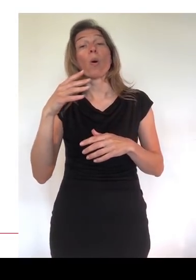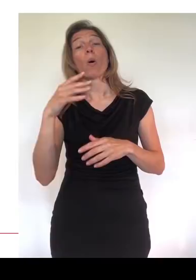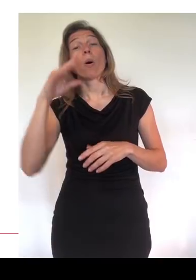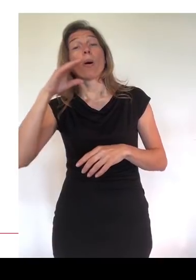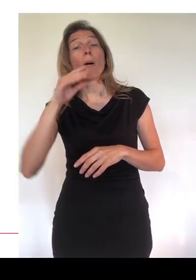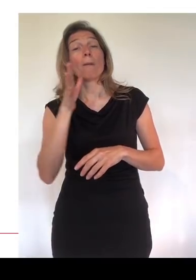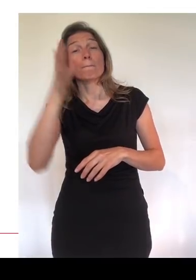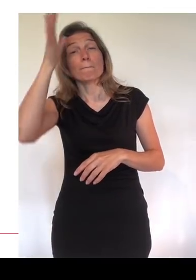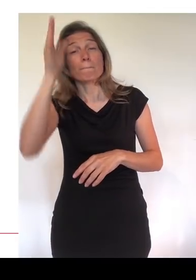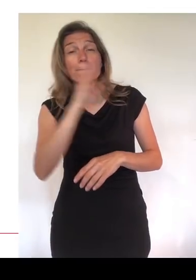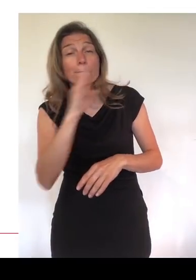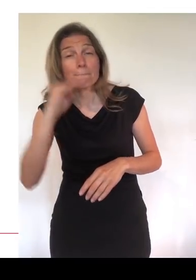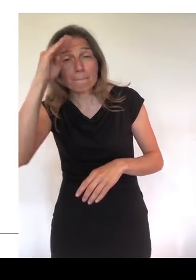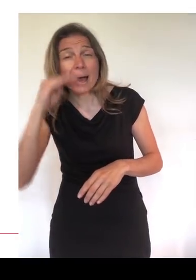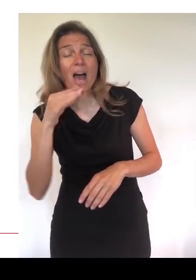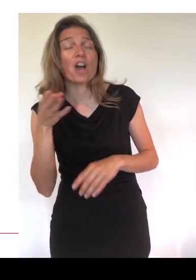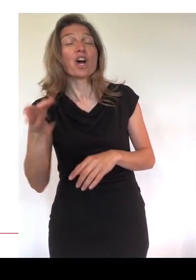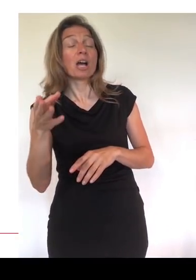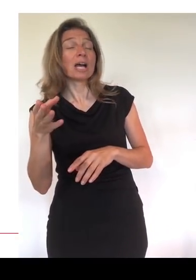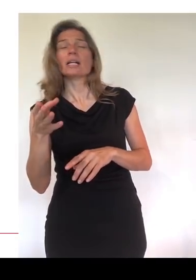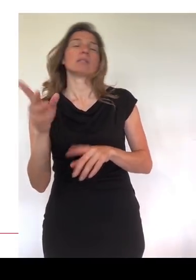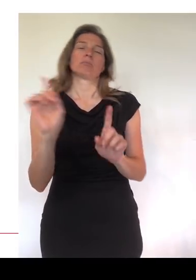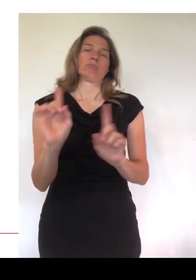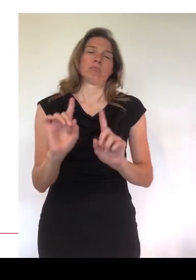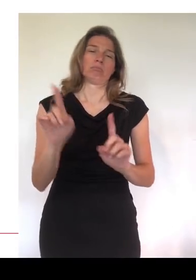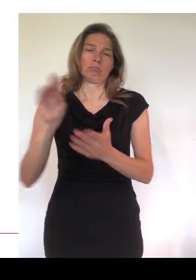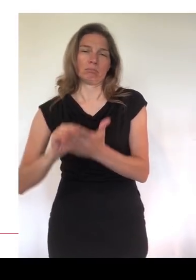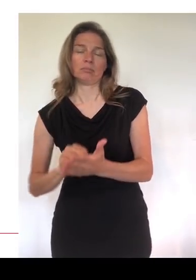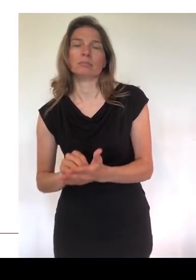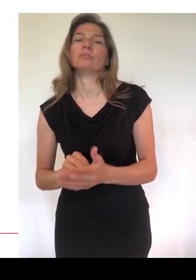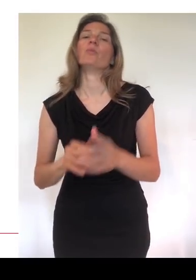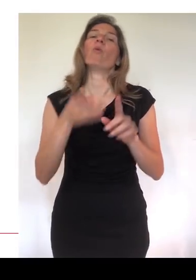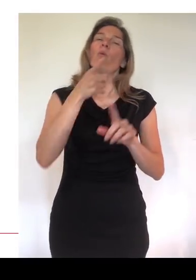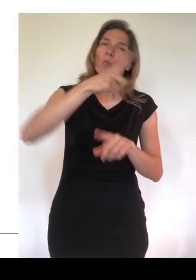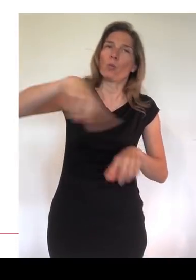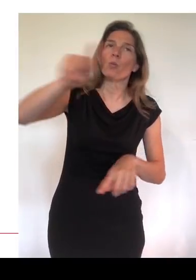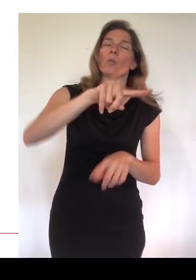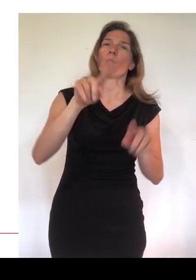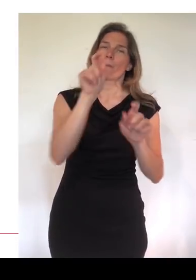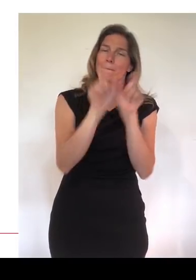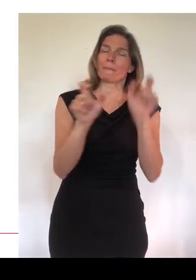It gives a very detailed overview of the development of these children's sign